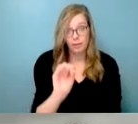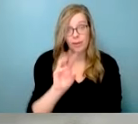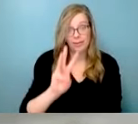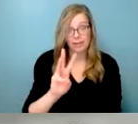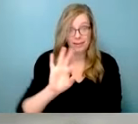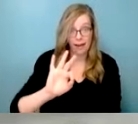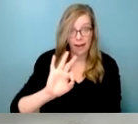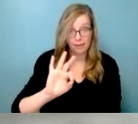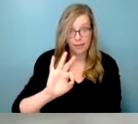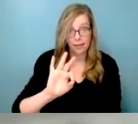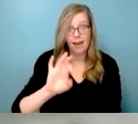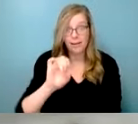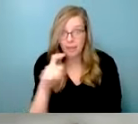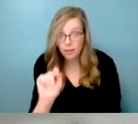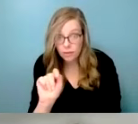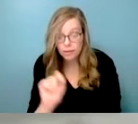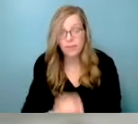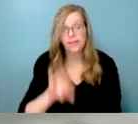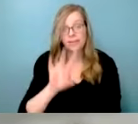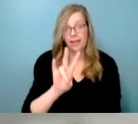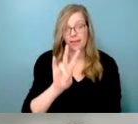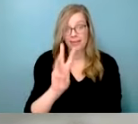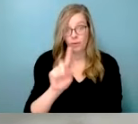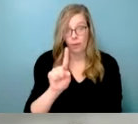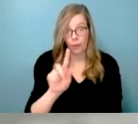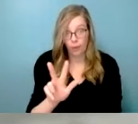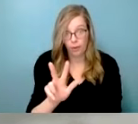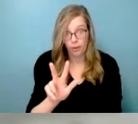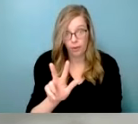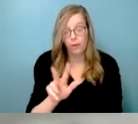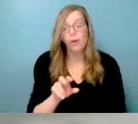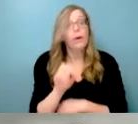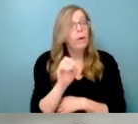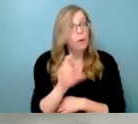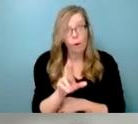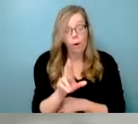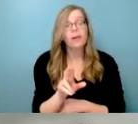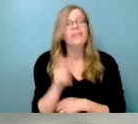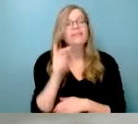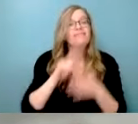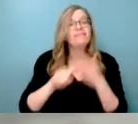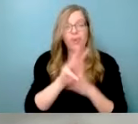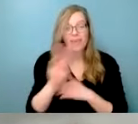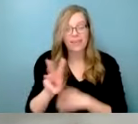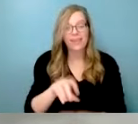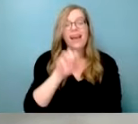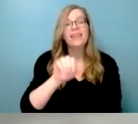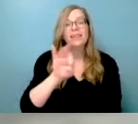extension 7613 or visit accessibility mb.c